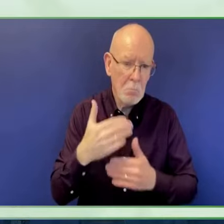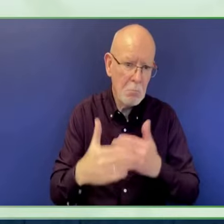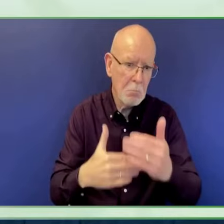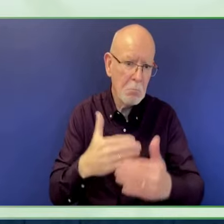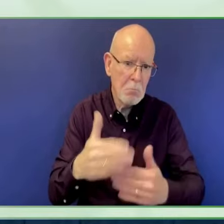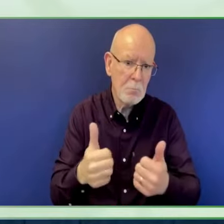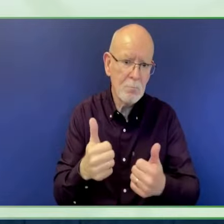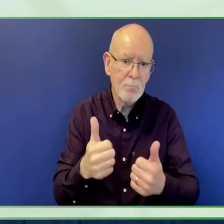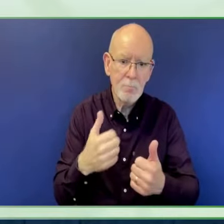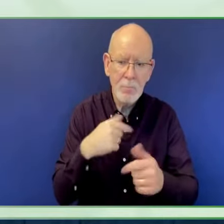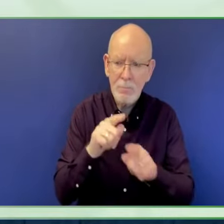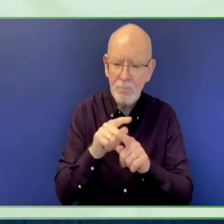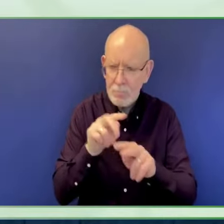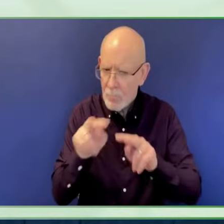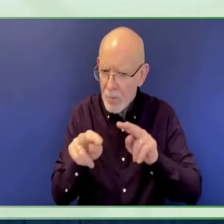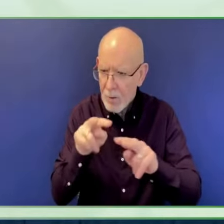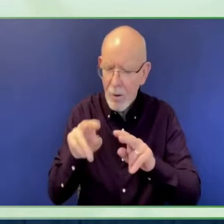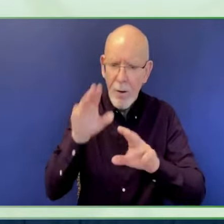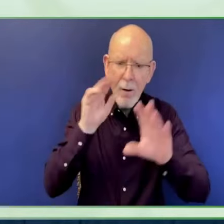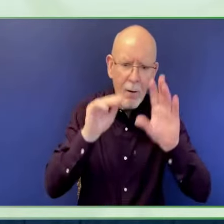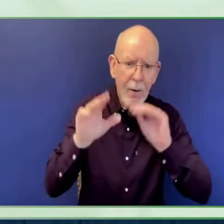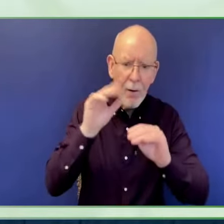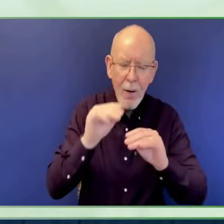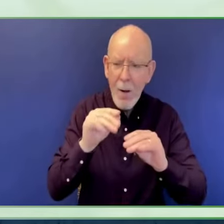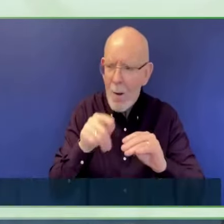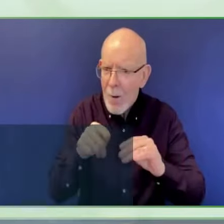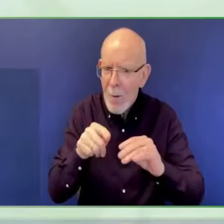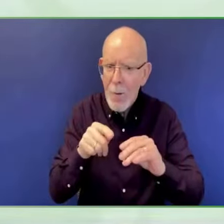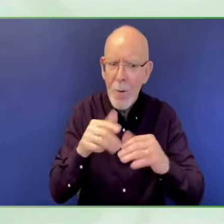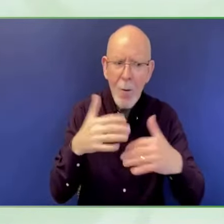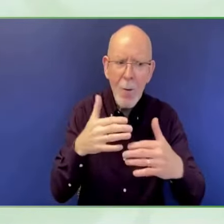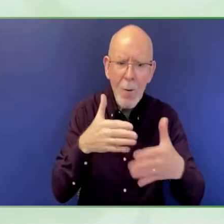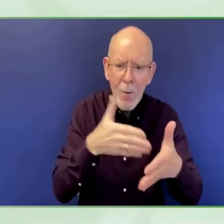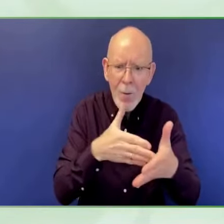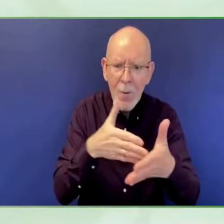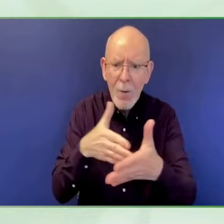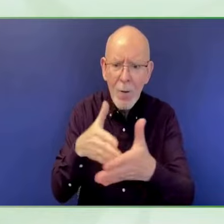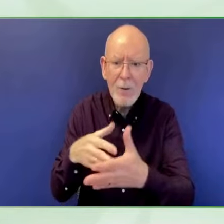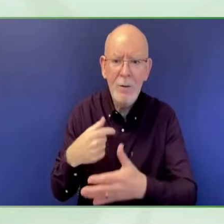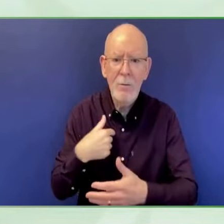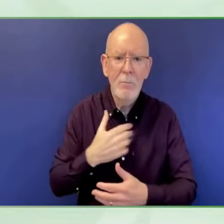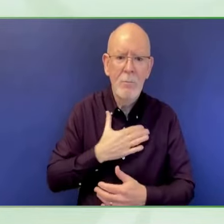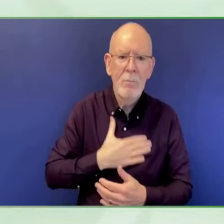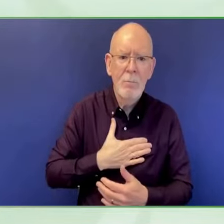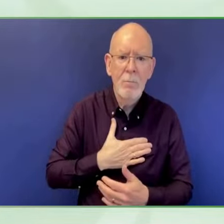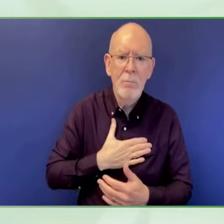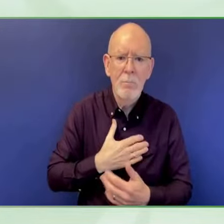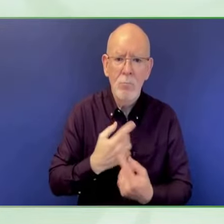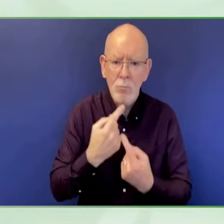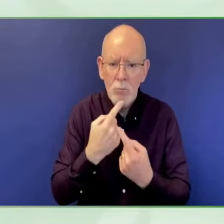Next you please introduce yourself and why is this topic important for